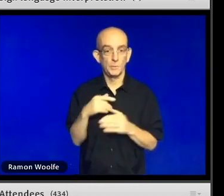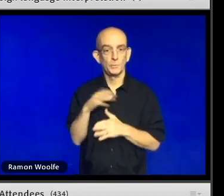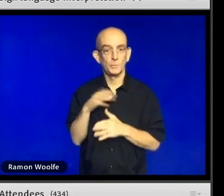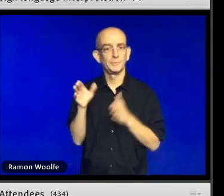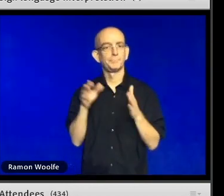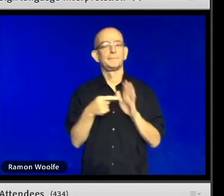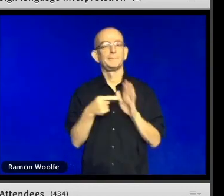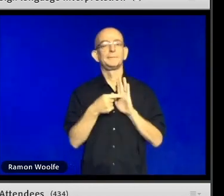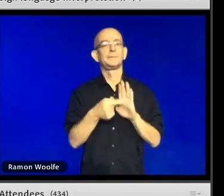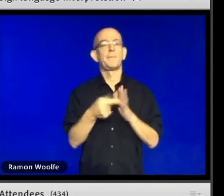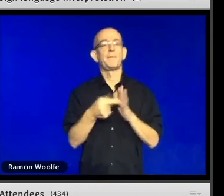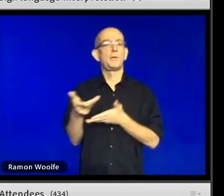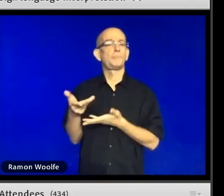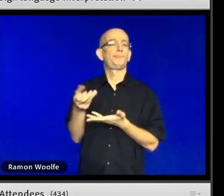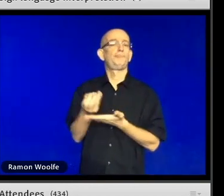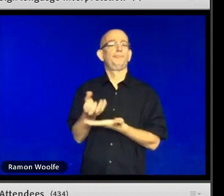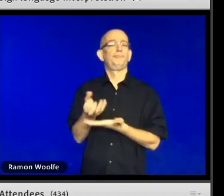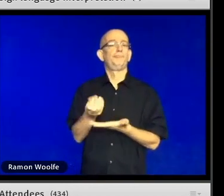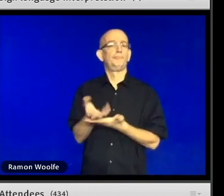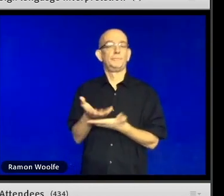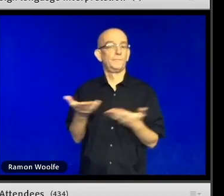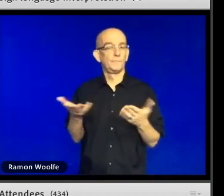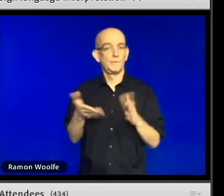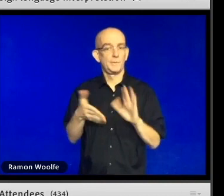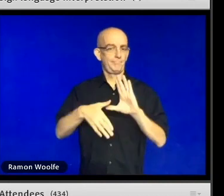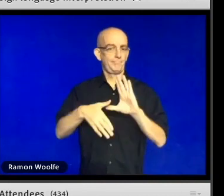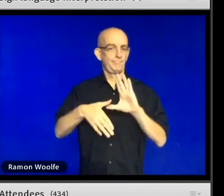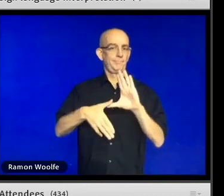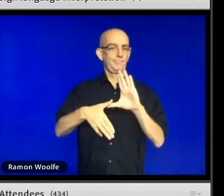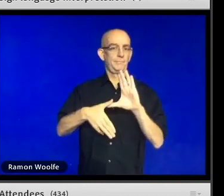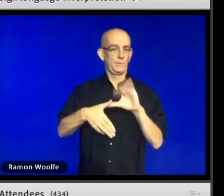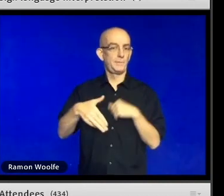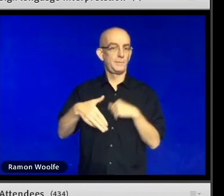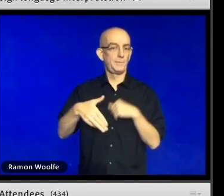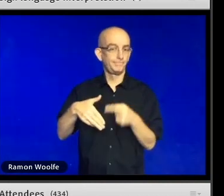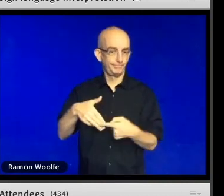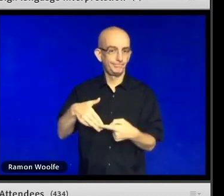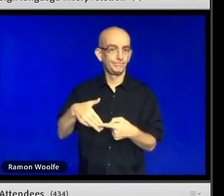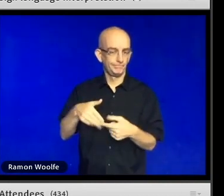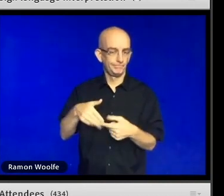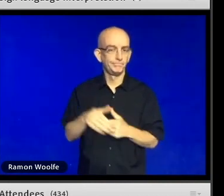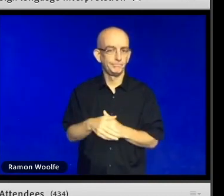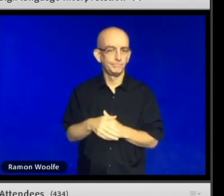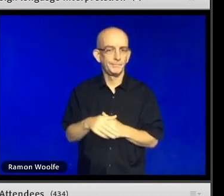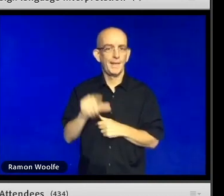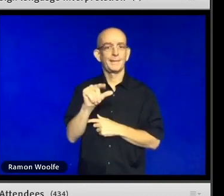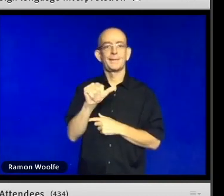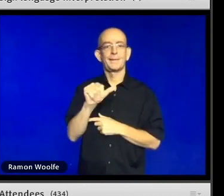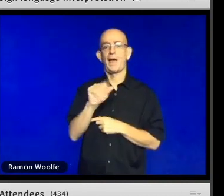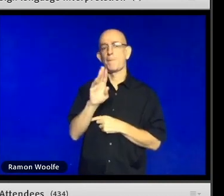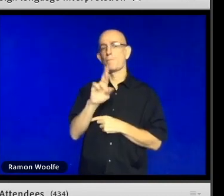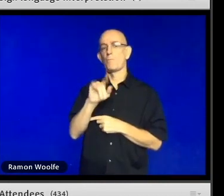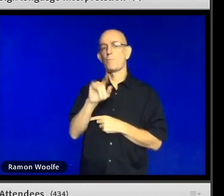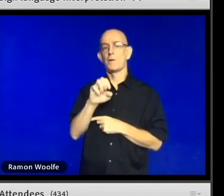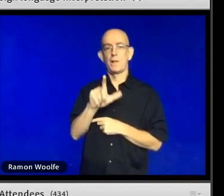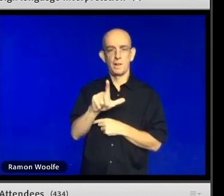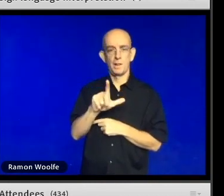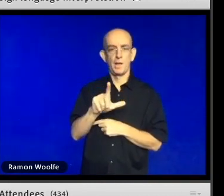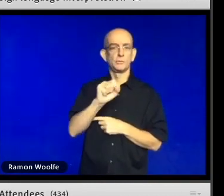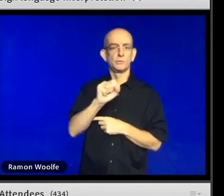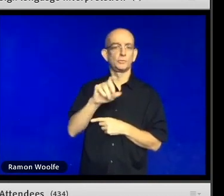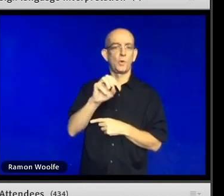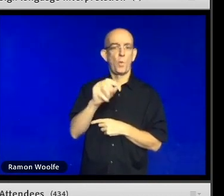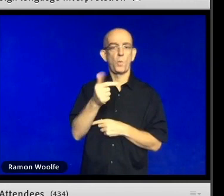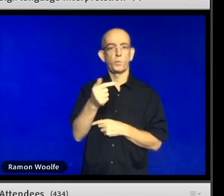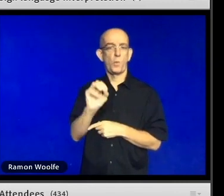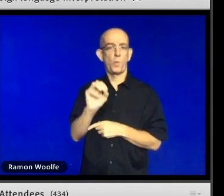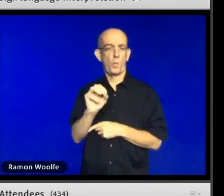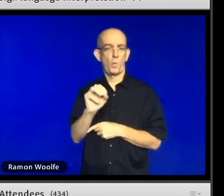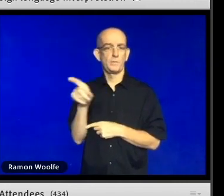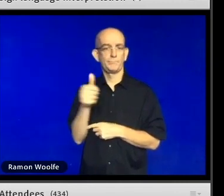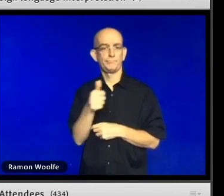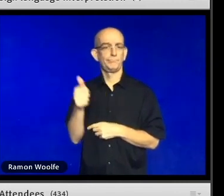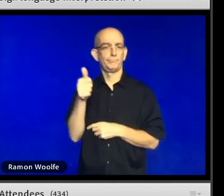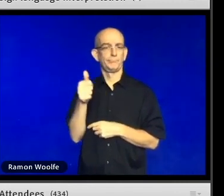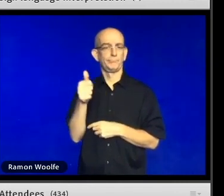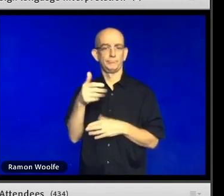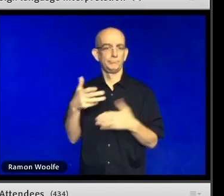for the southern Cone region with RIADIS. Gabriel upon be providing some introductory